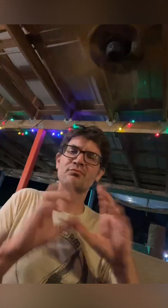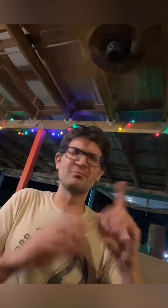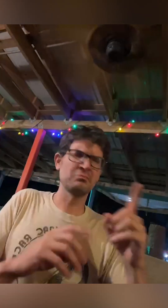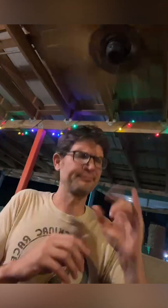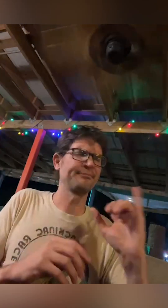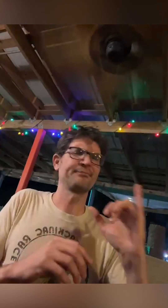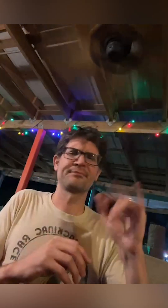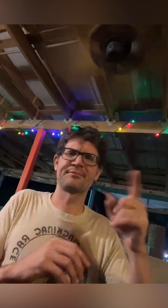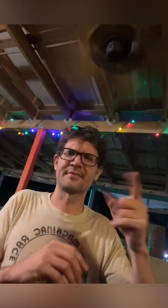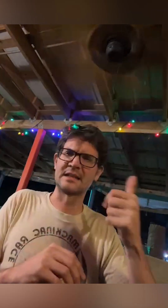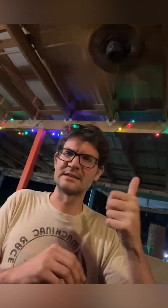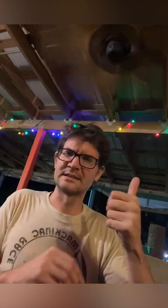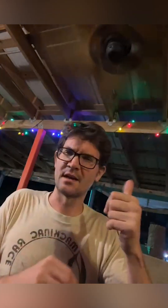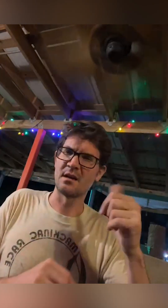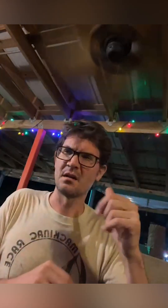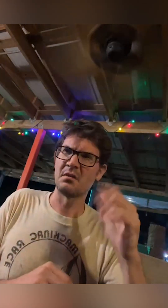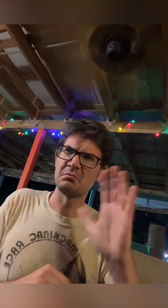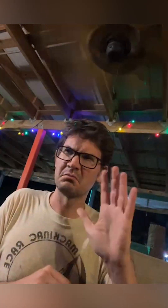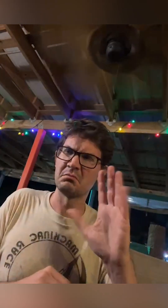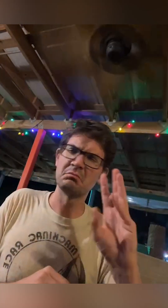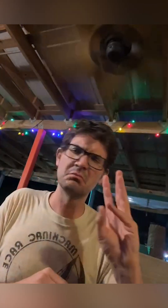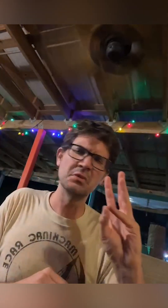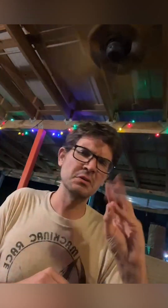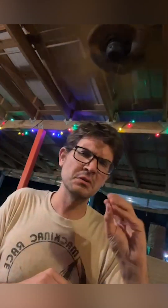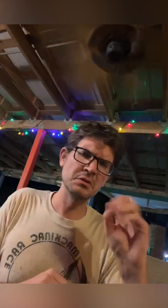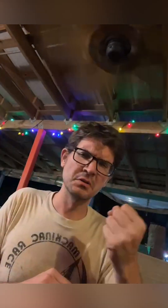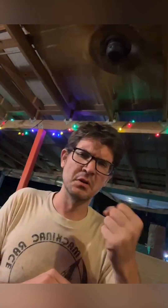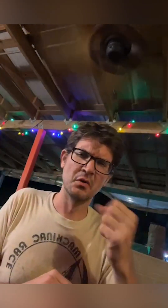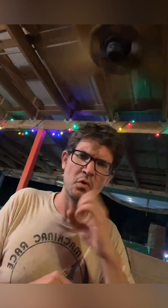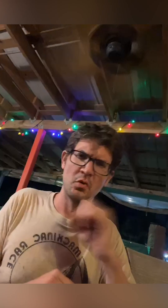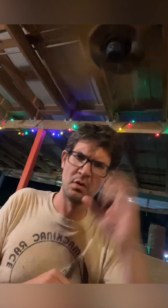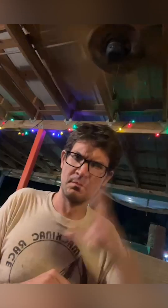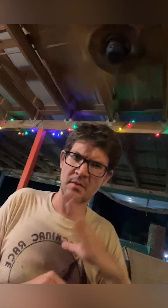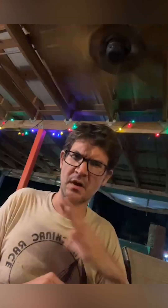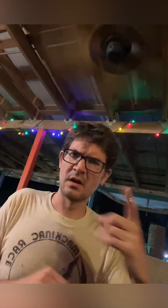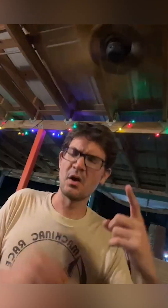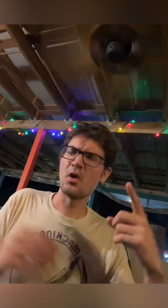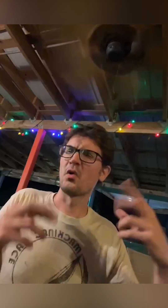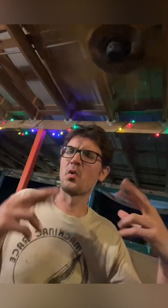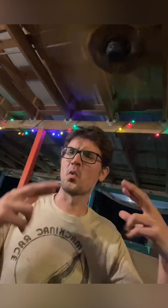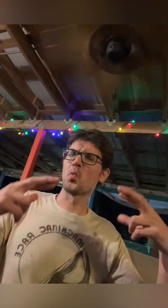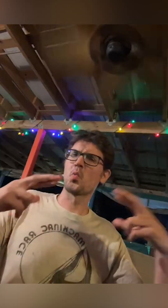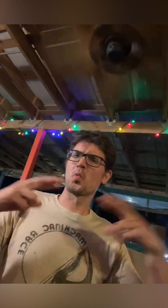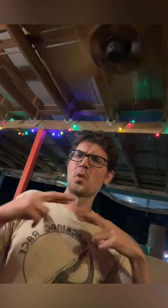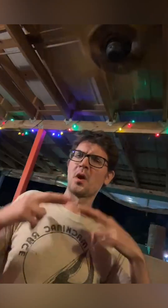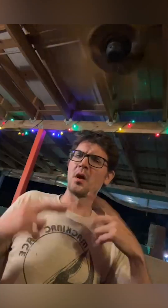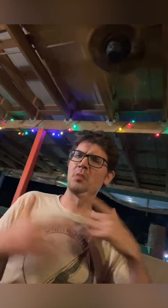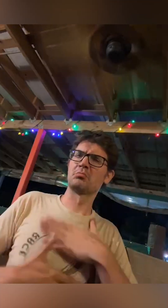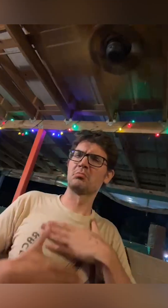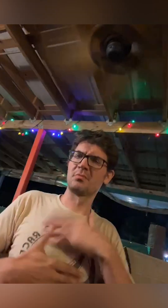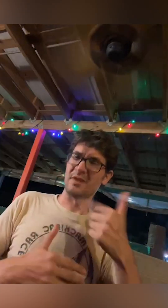What’s interesting is that he’s in his 60s, retired, and really enjoying life.